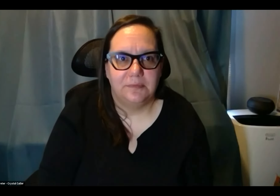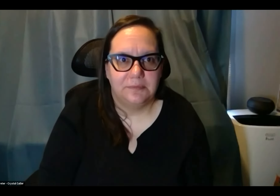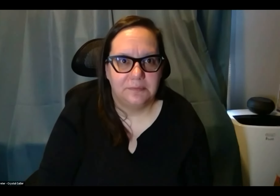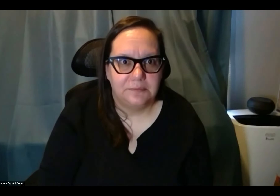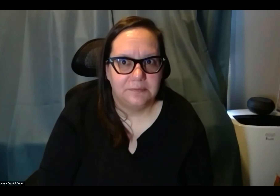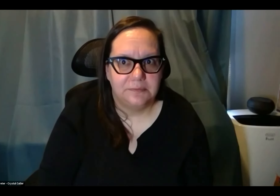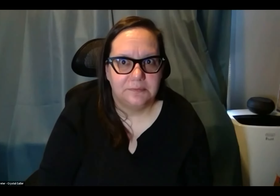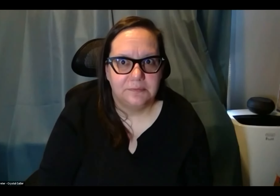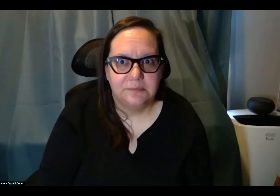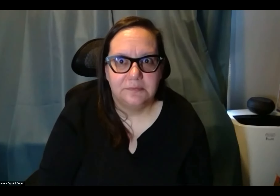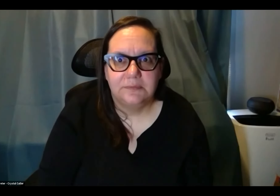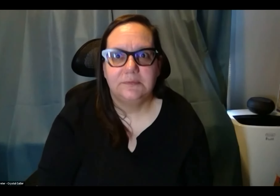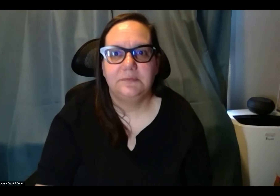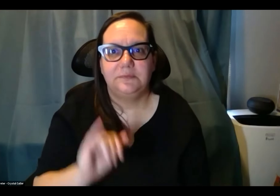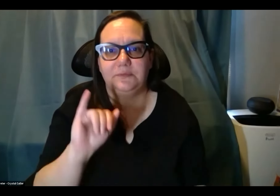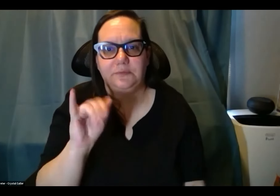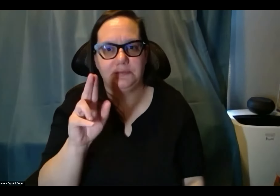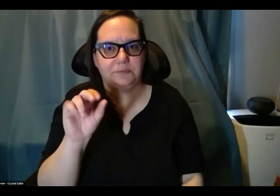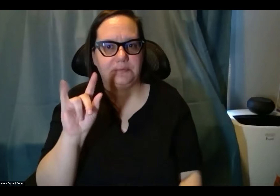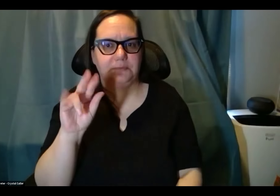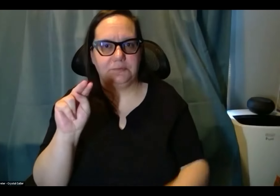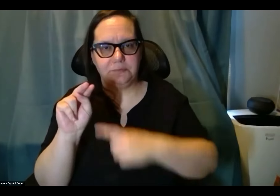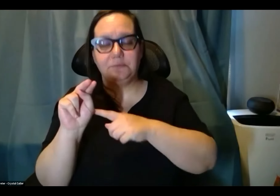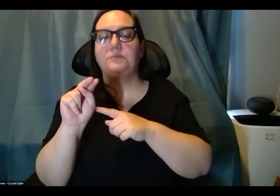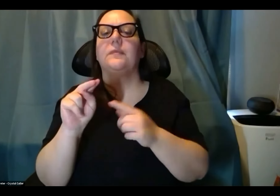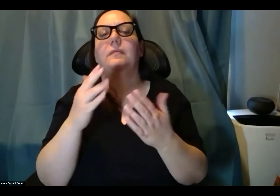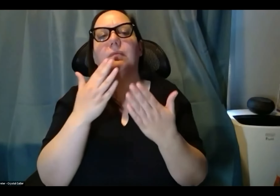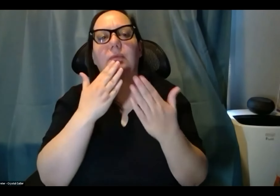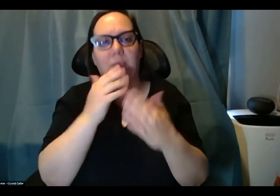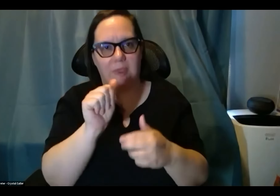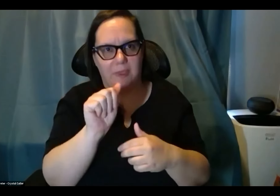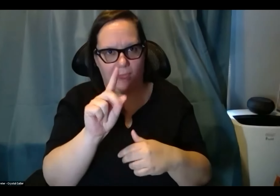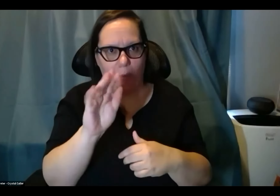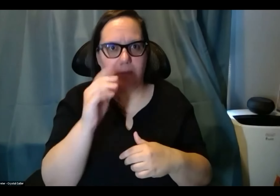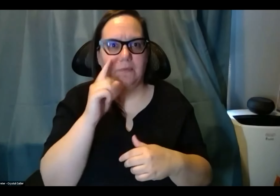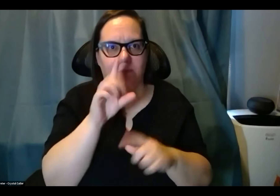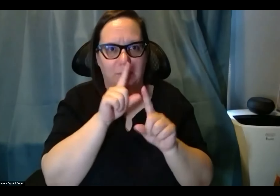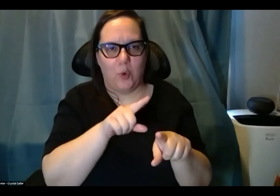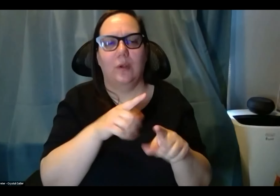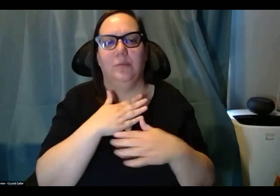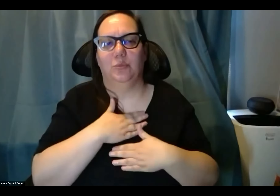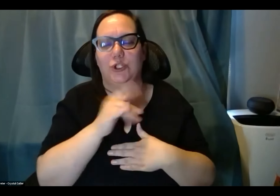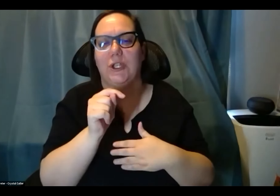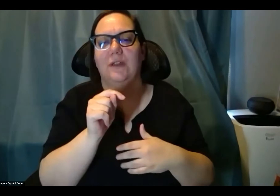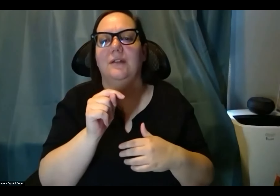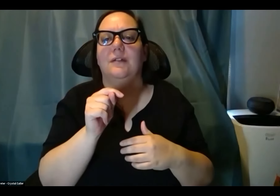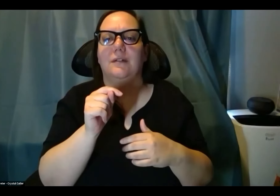Justin: Thank you Adam for that report. We appreciate it. Glad to see progress being